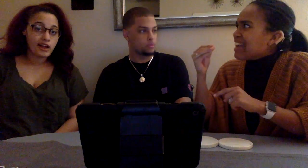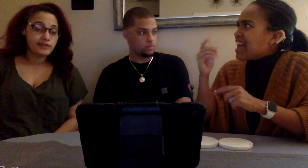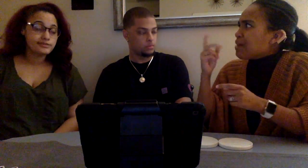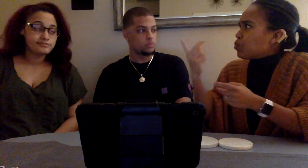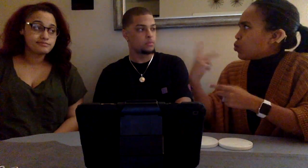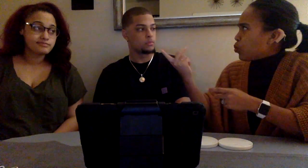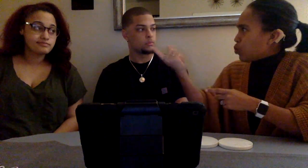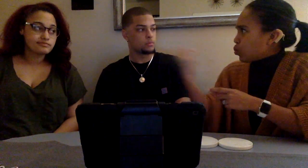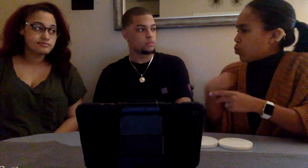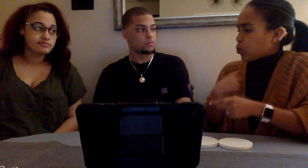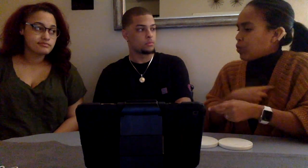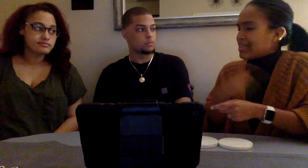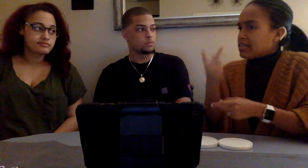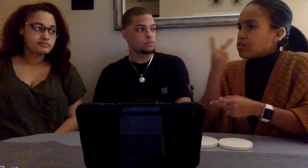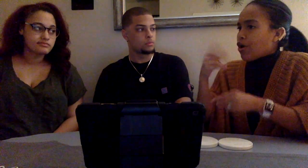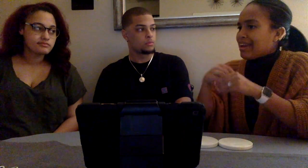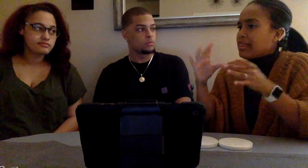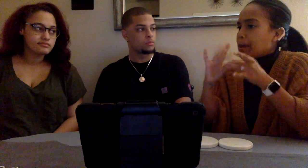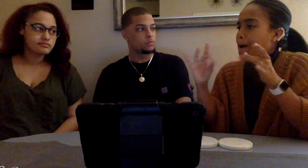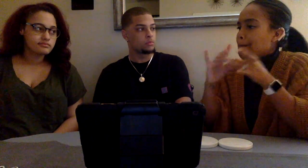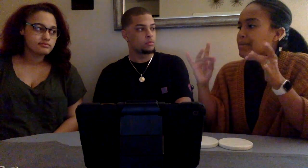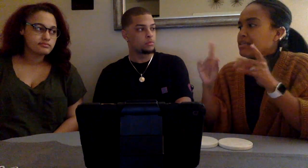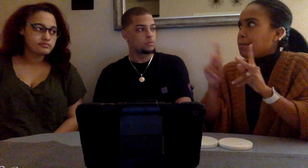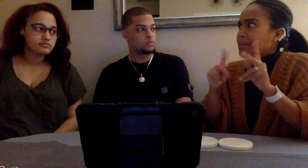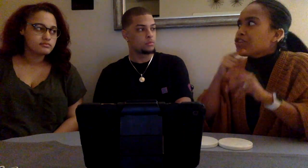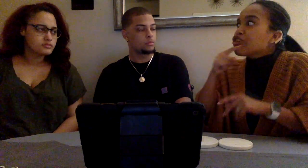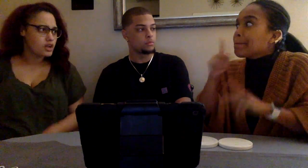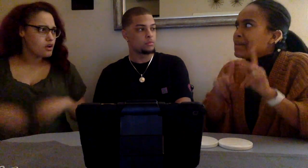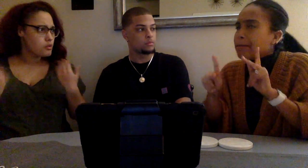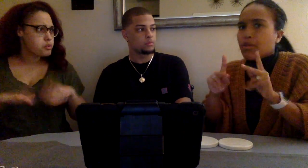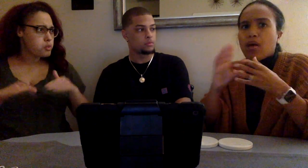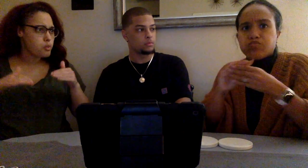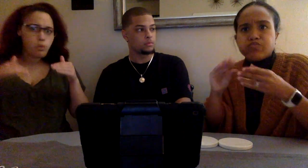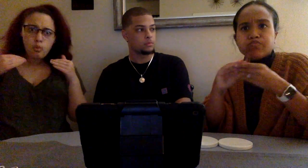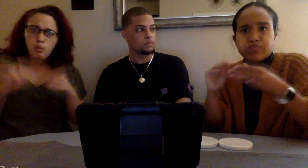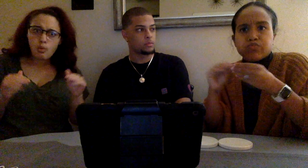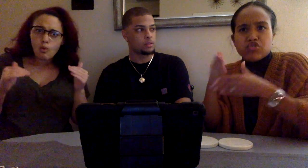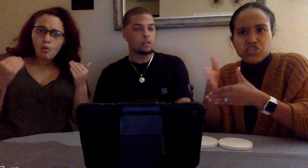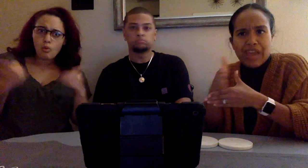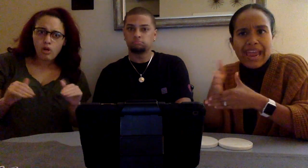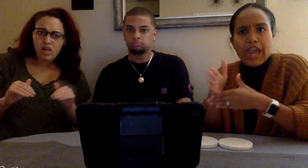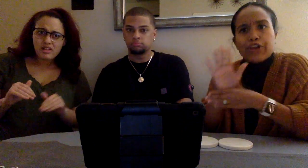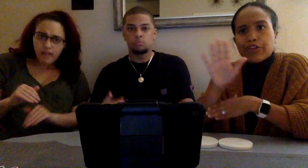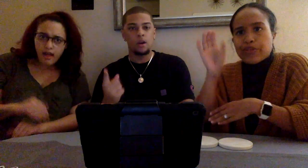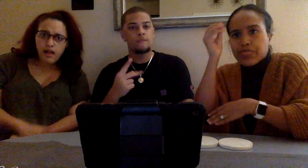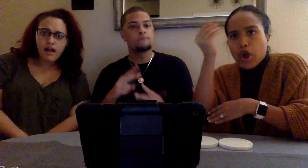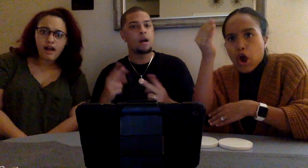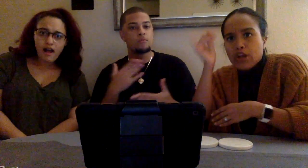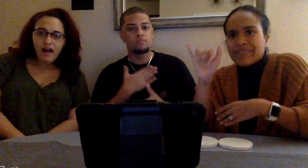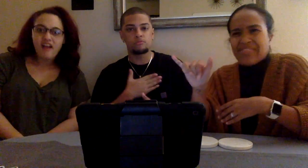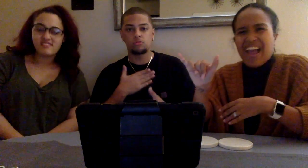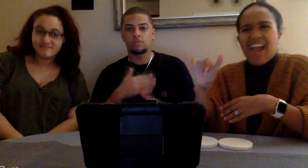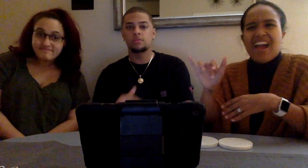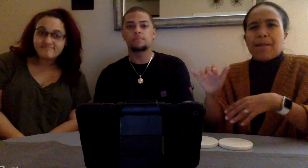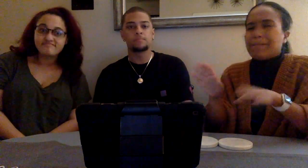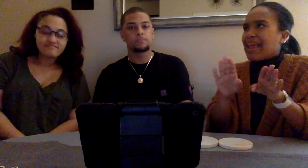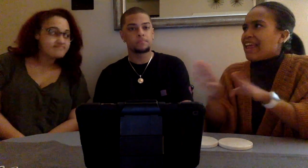and we saw the comments made by hearing people (on YouTube) sharing their thoughts.... Daisy: Whooo, yeah! Dante: We appreciate that.